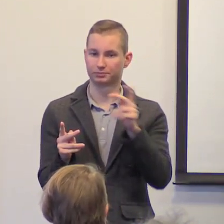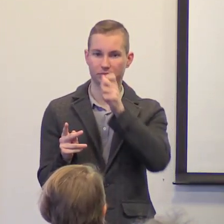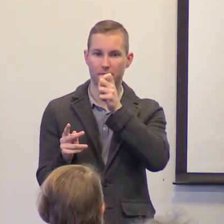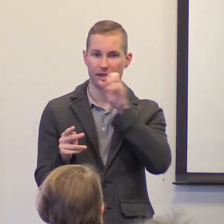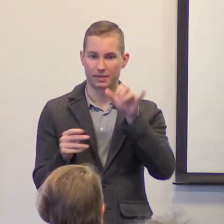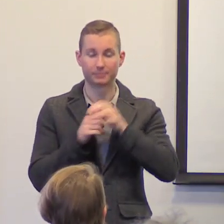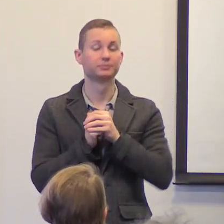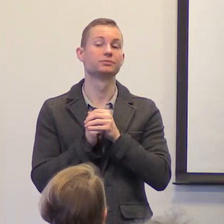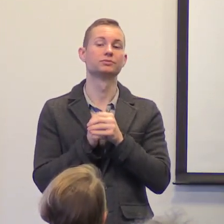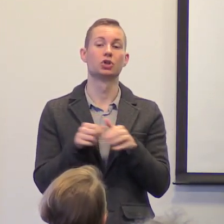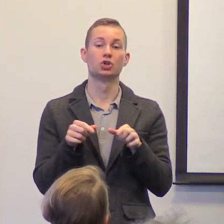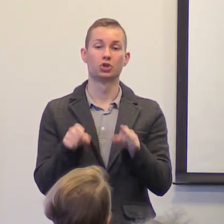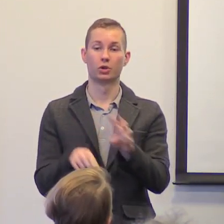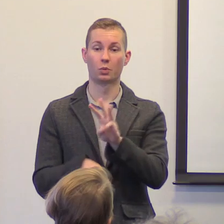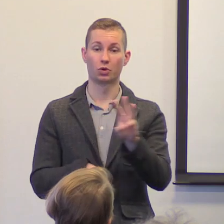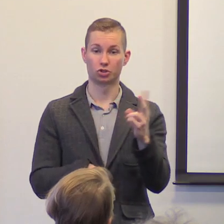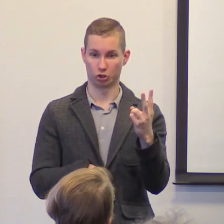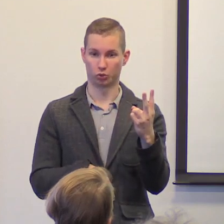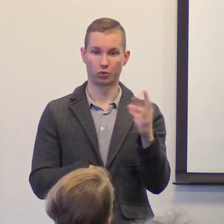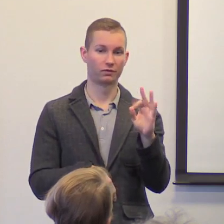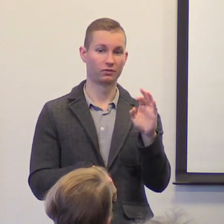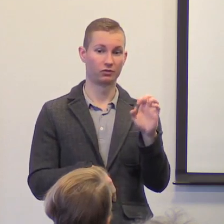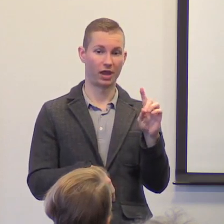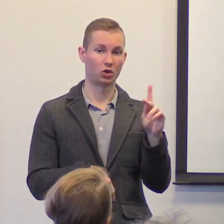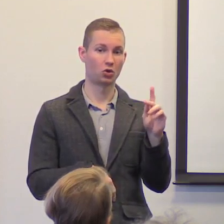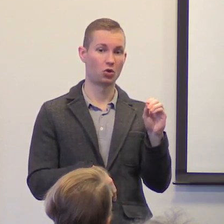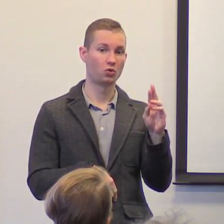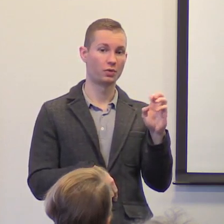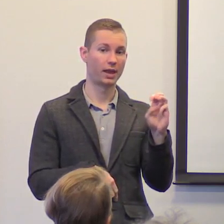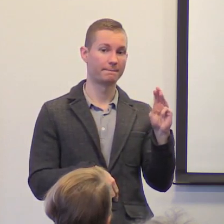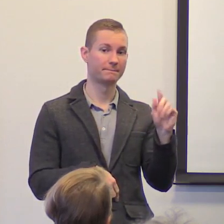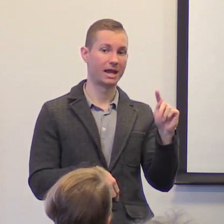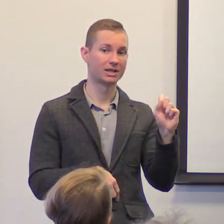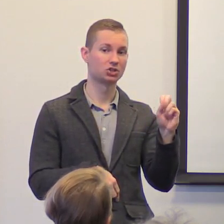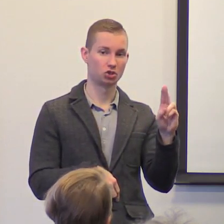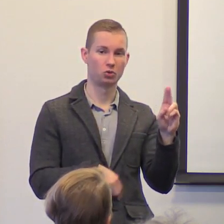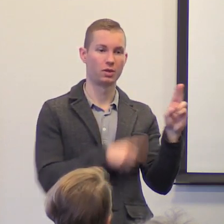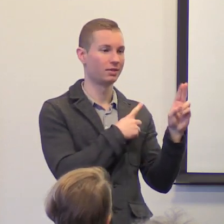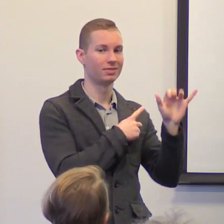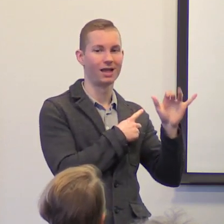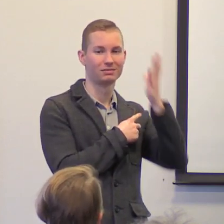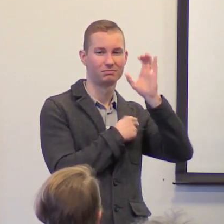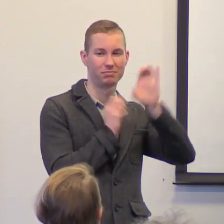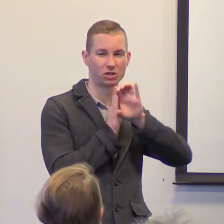During World War II, Fred Korematsu--that's a picture of what he looked like at the time--challenged